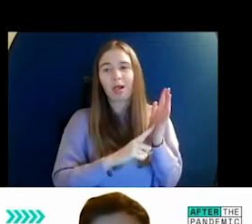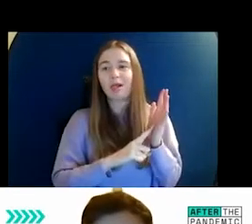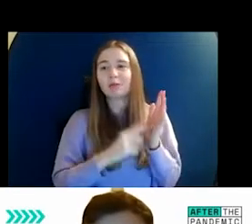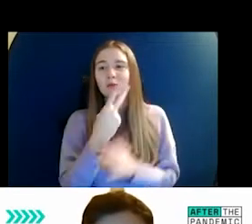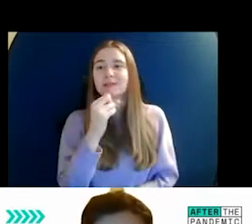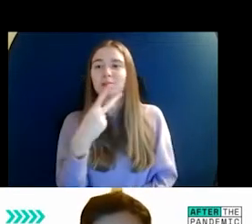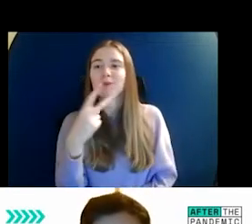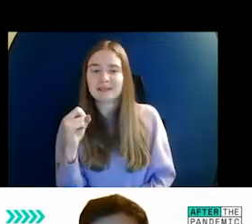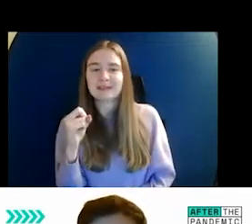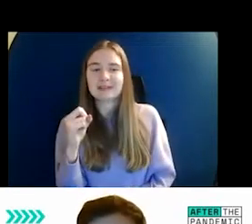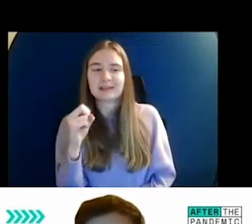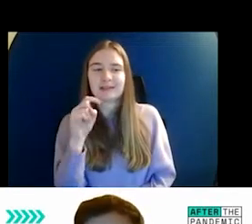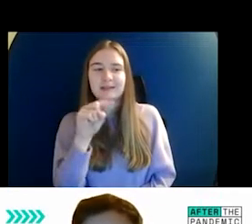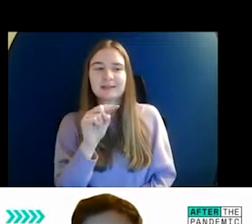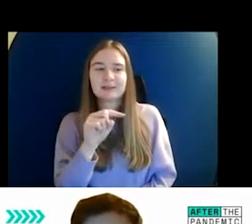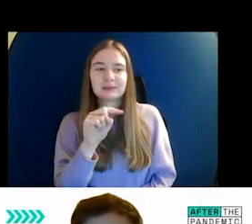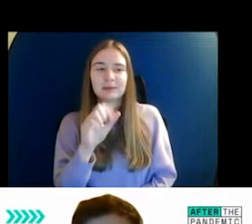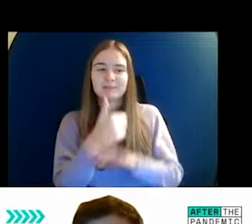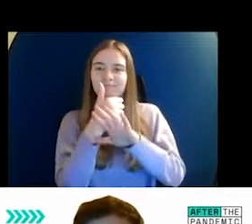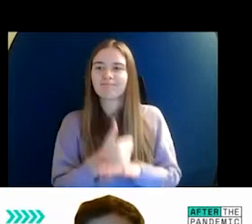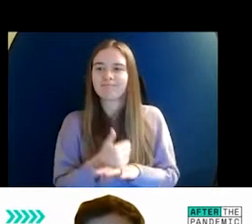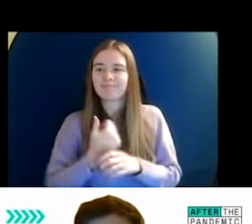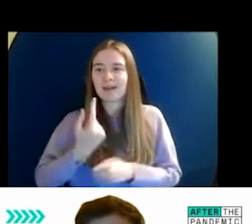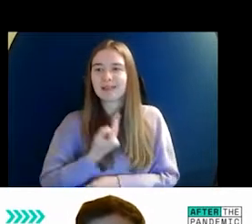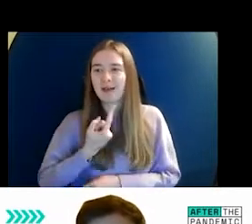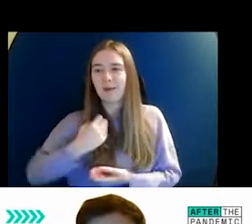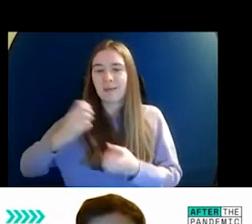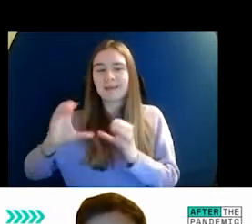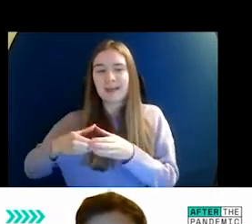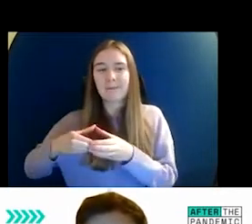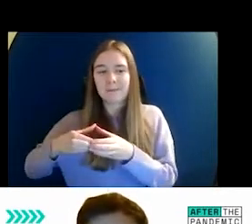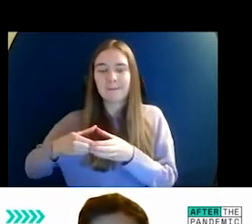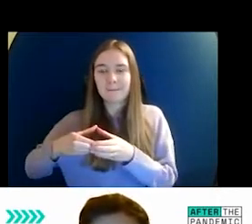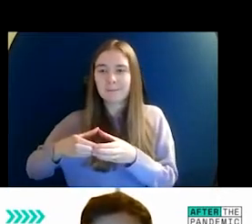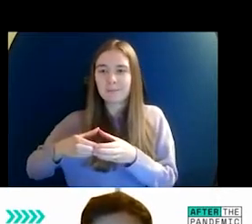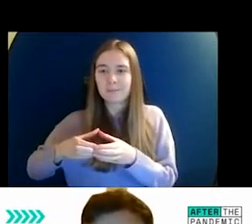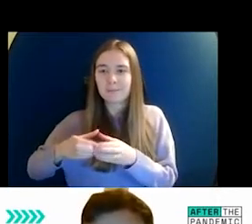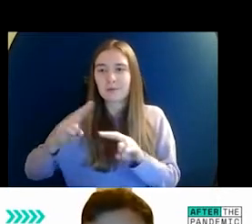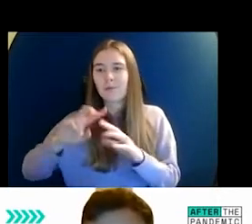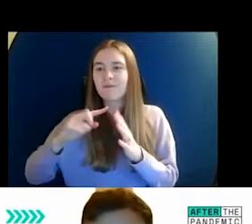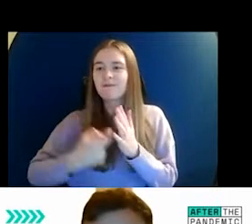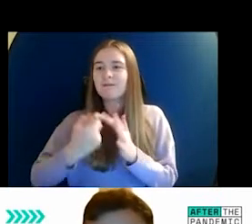It was founded by myself and the rest of the team at Lateral North, alongside Fergus Bruce and Laura McHard.